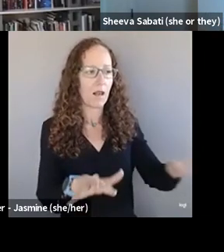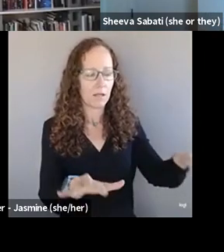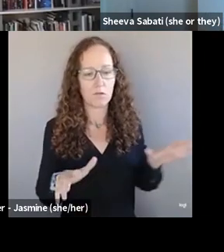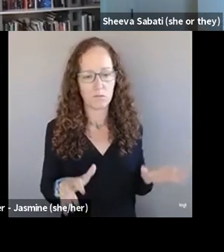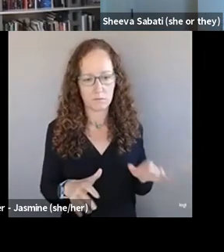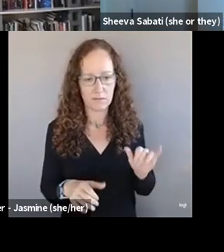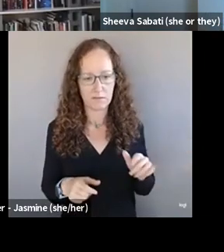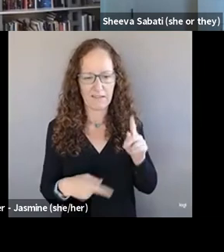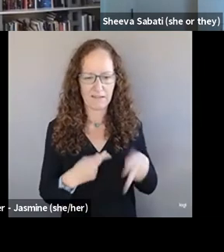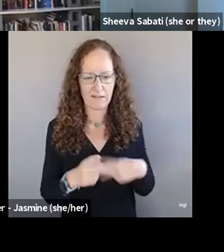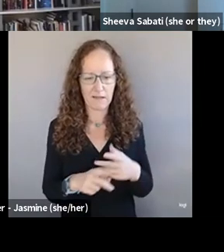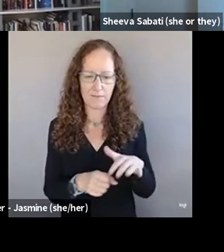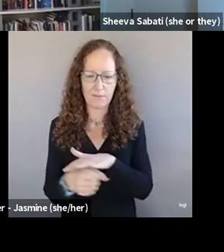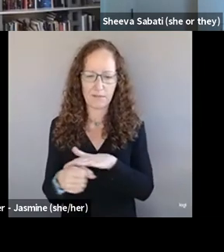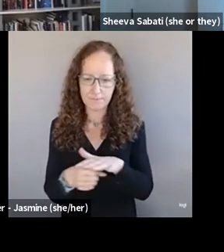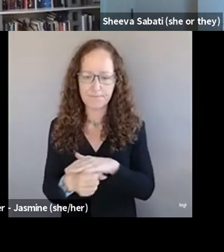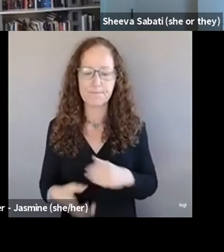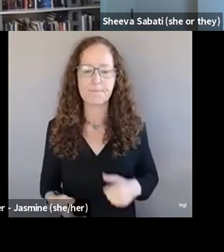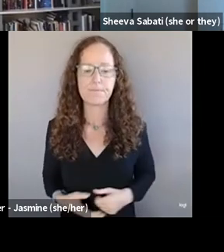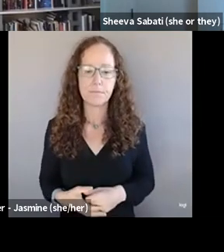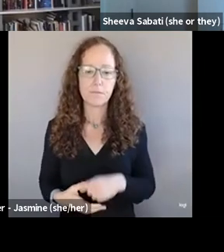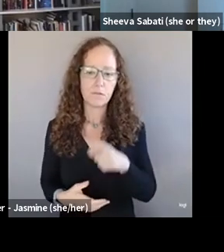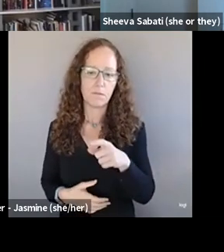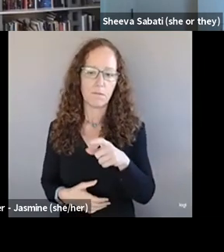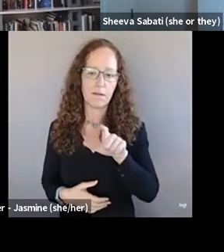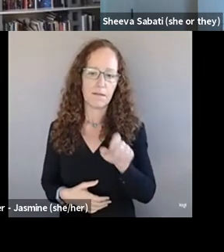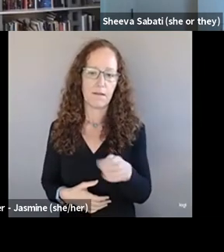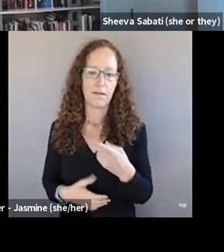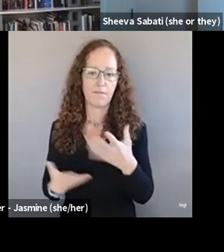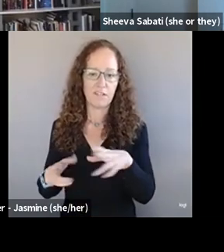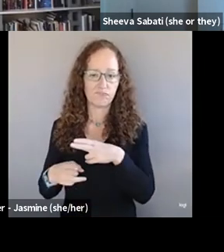think that piece that you highlighted Lee, of centering